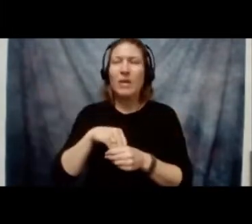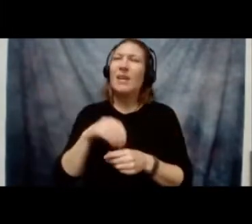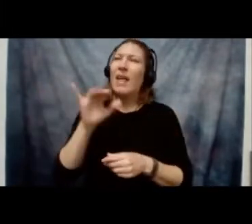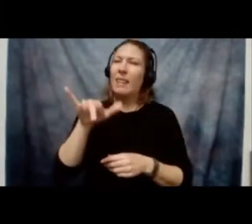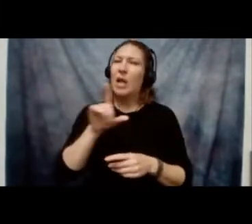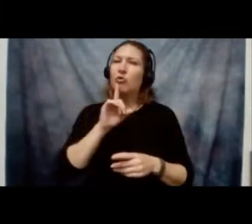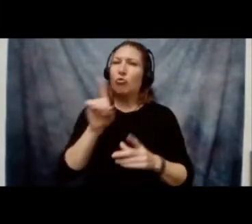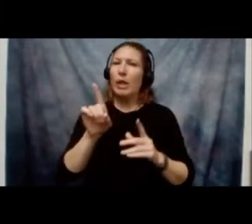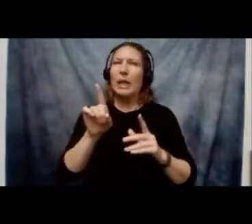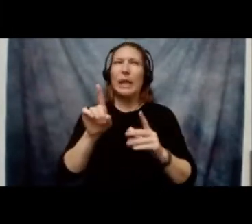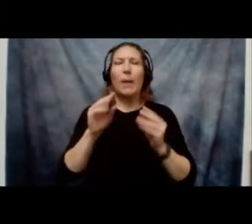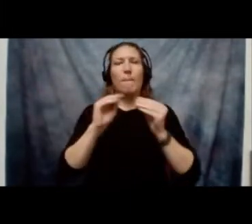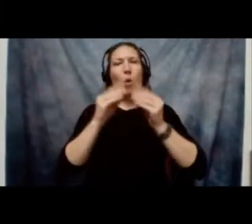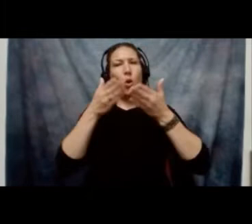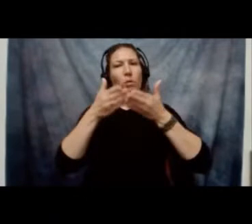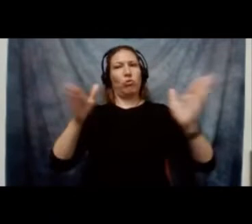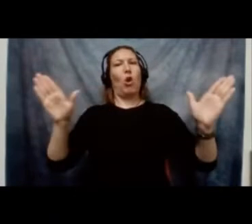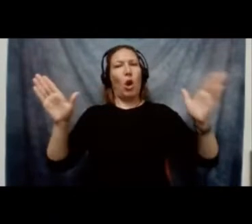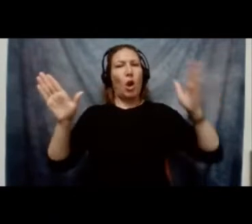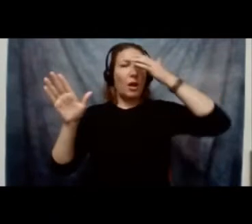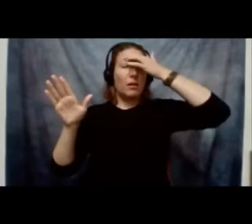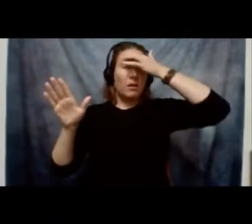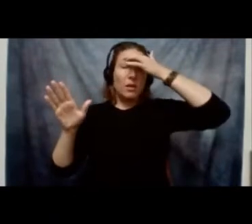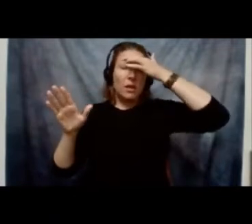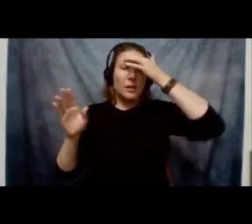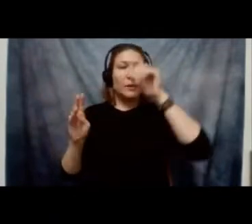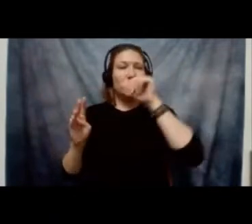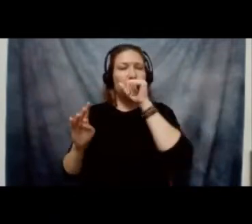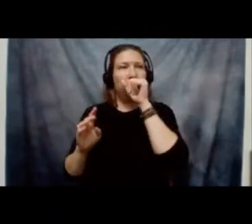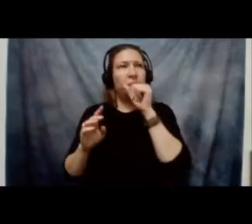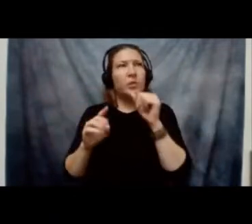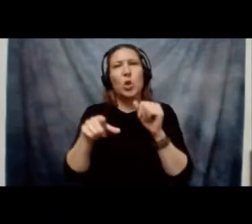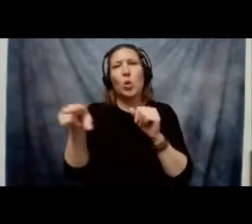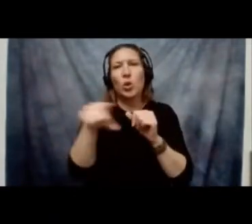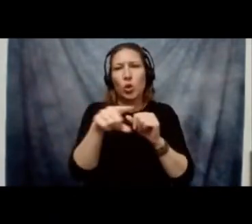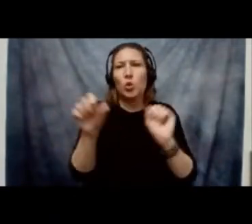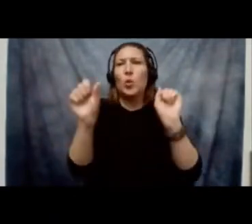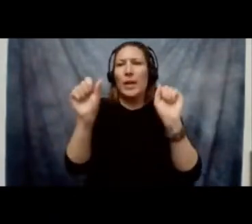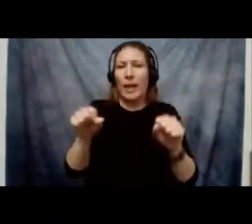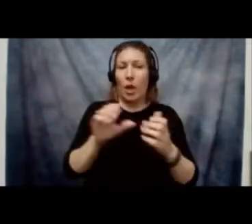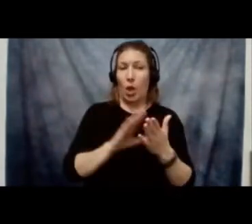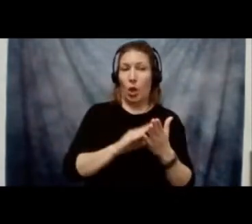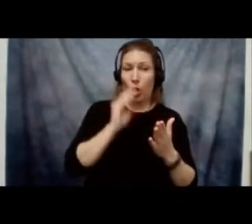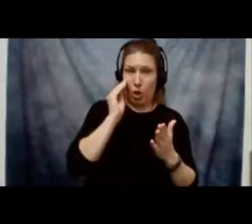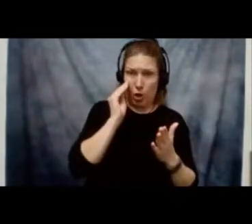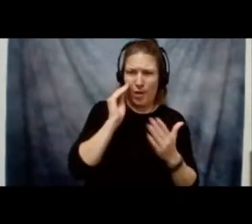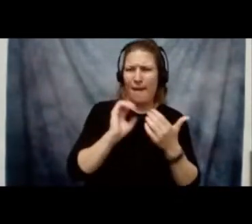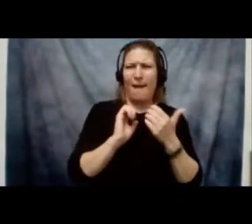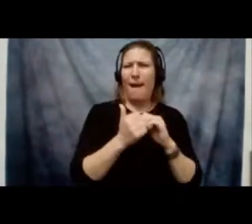and start being more inclusive immediately there's a lot of stuff that i didn't do five years ago